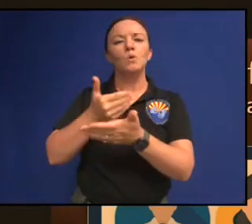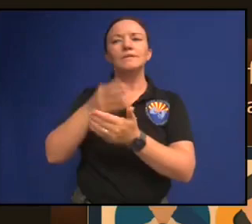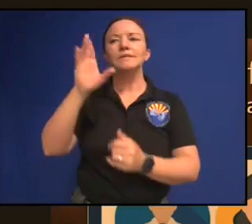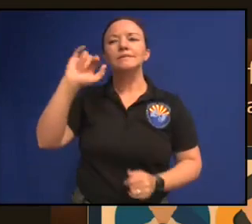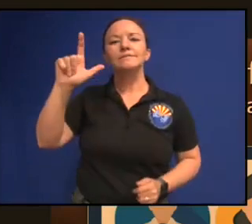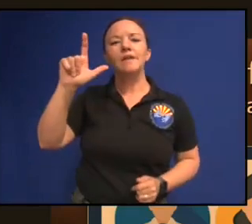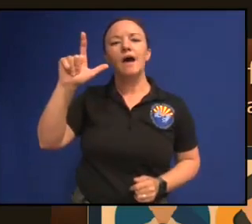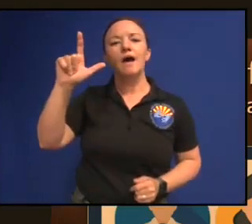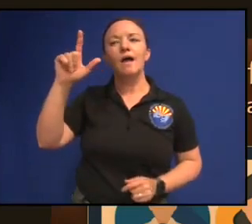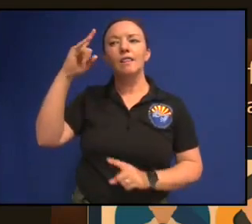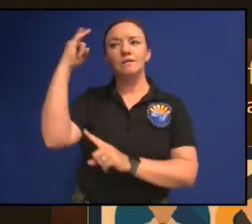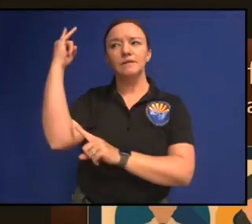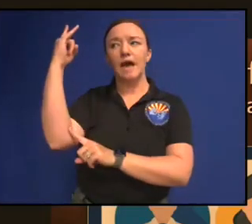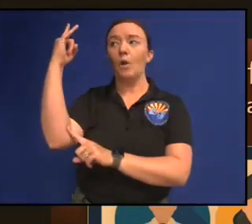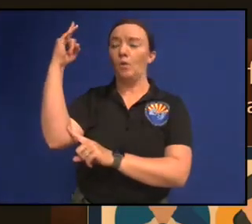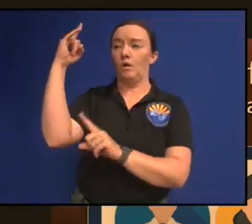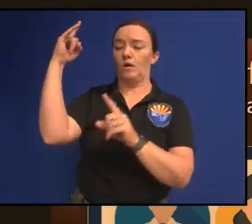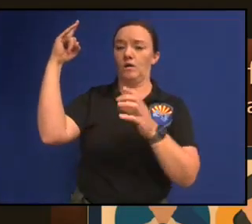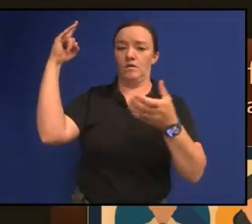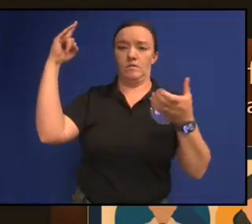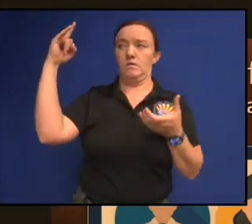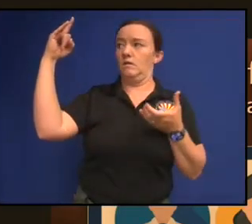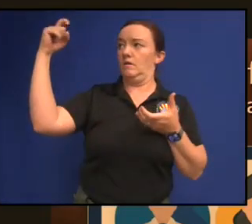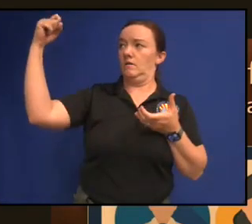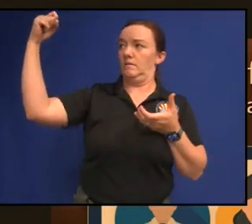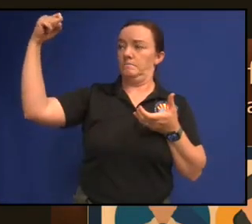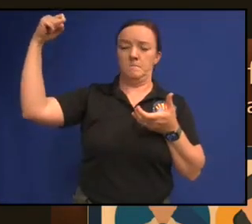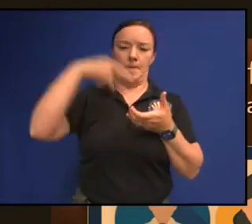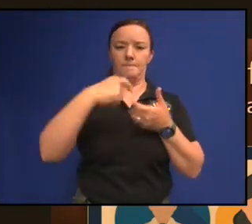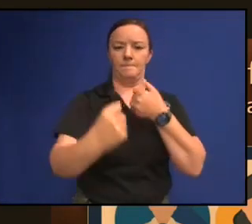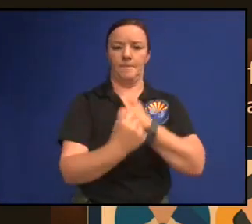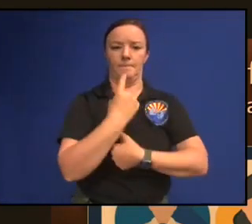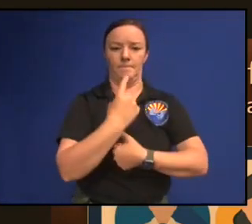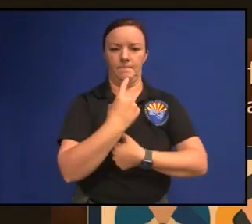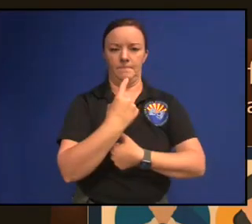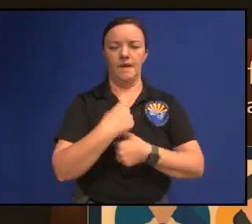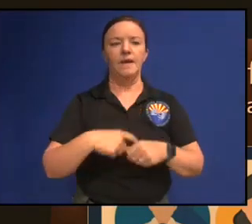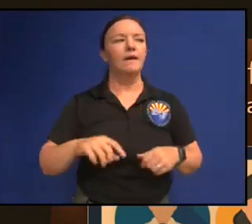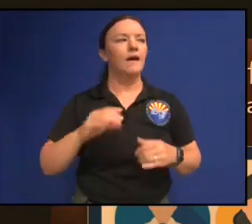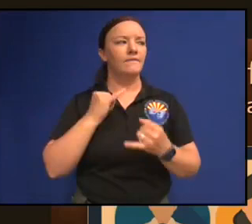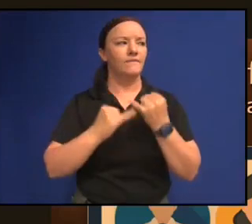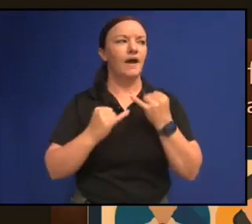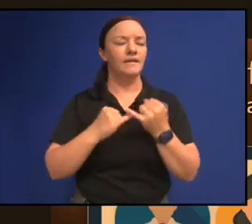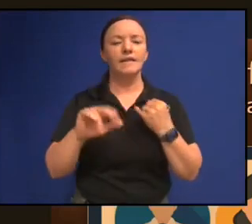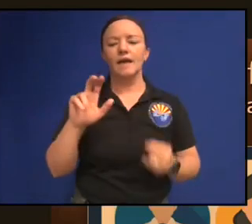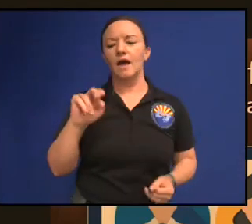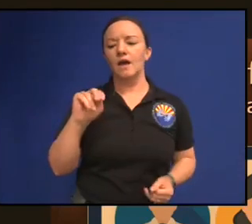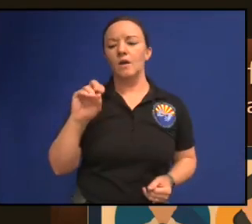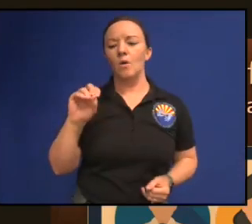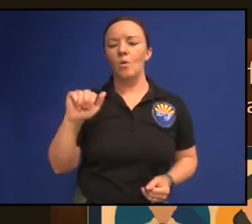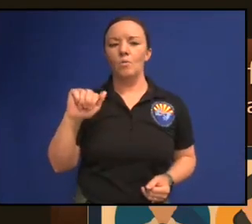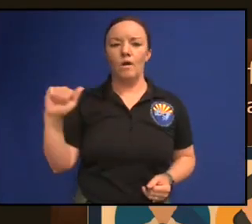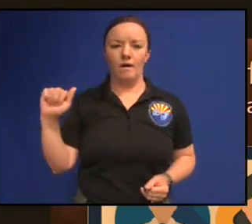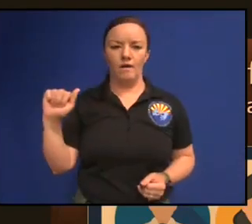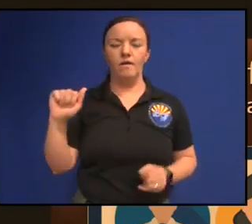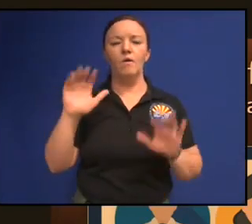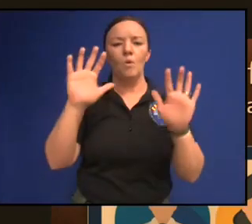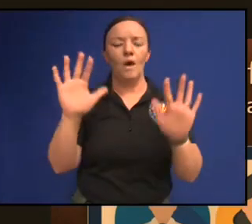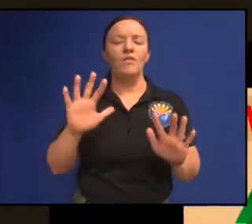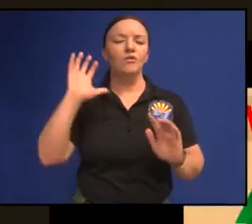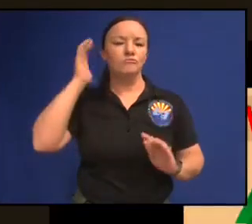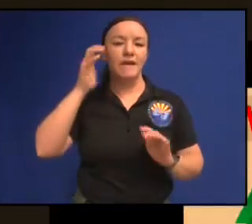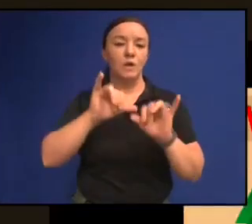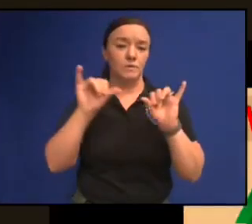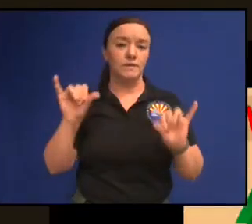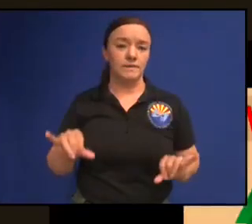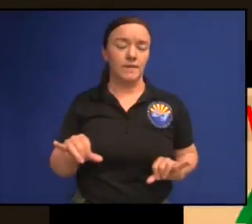AND FINALLY, THE NOAA WEATHER RADIO SYSTEM.